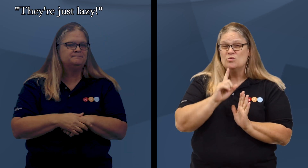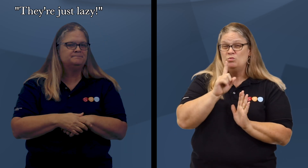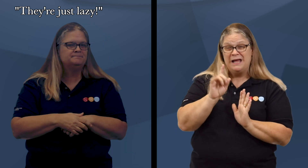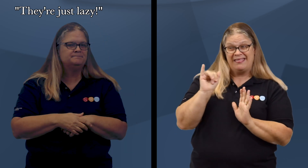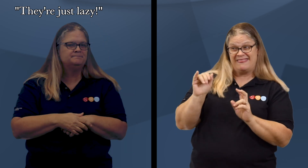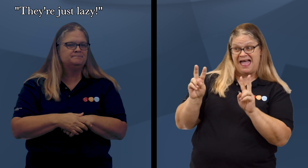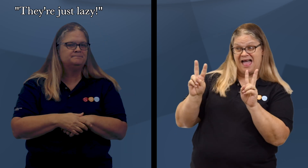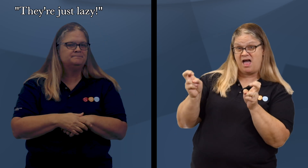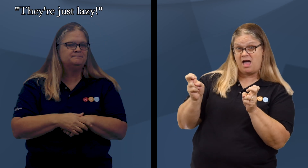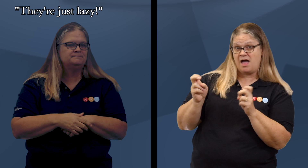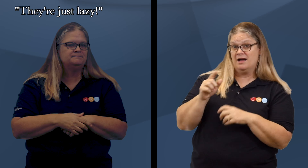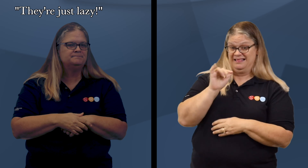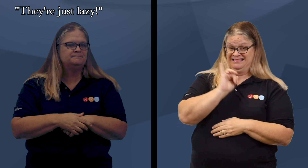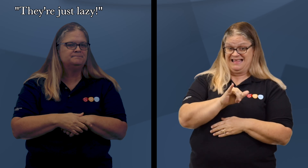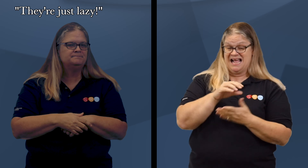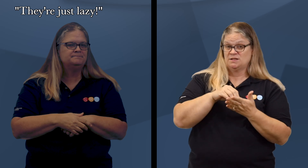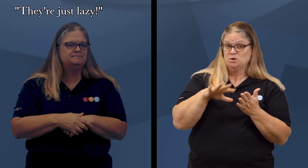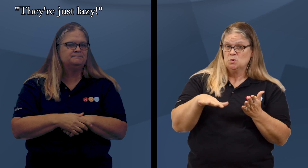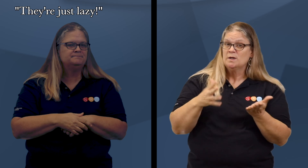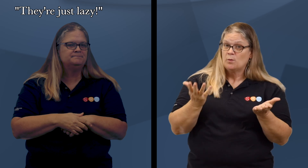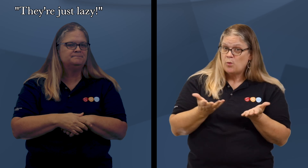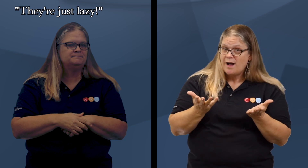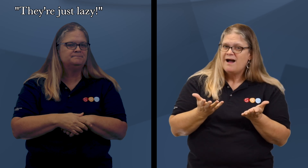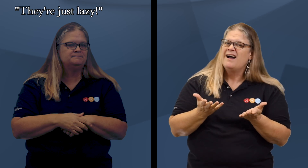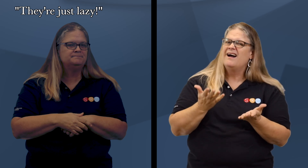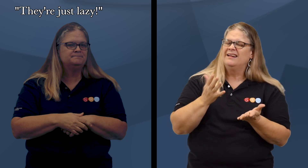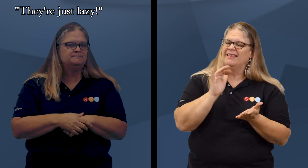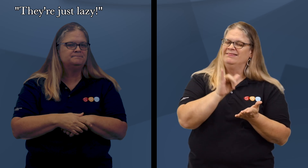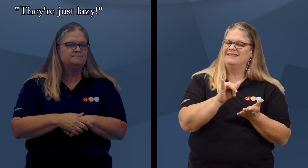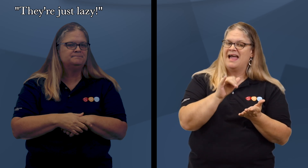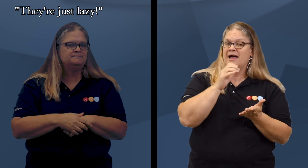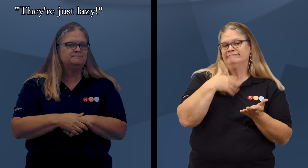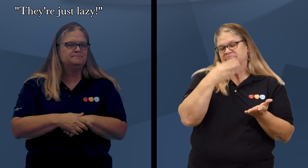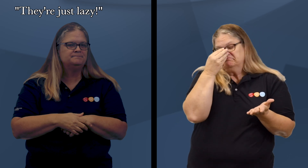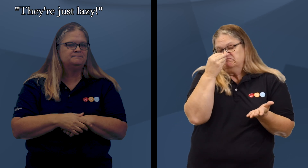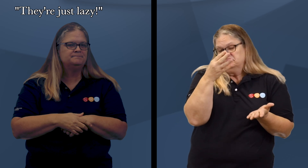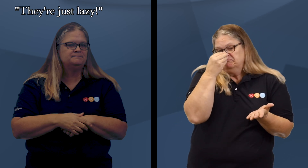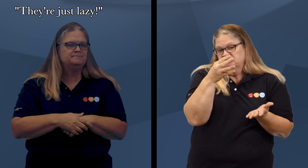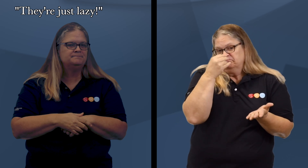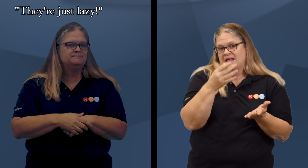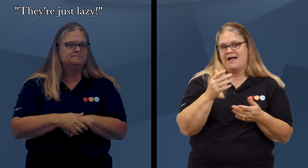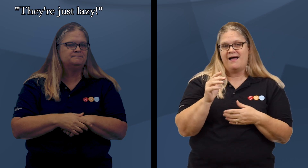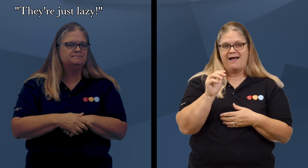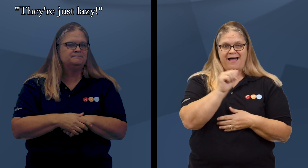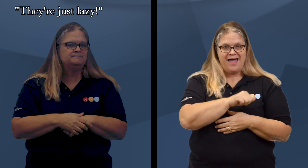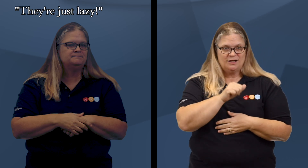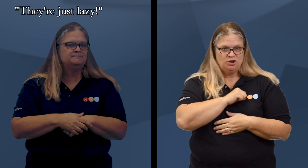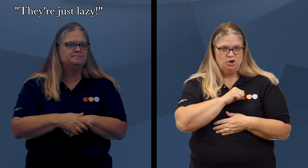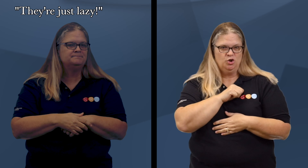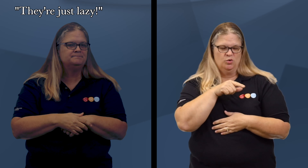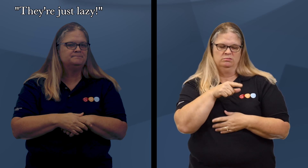At shows and I don't care attitude towards that child,